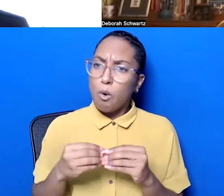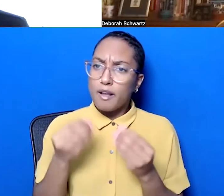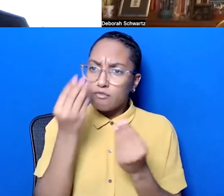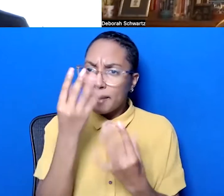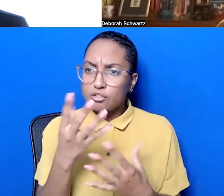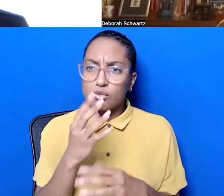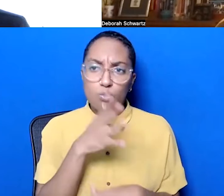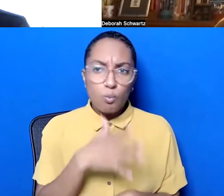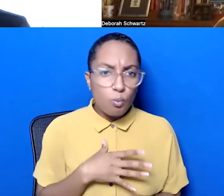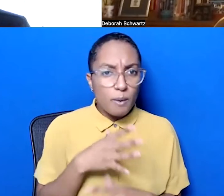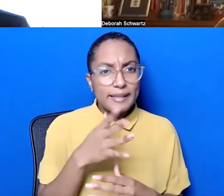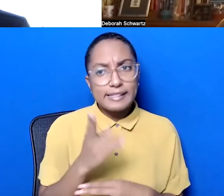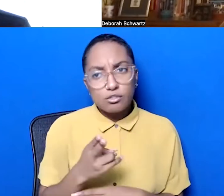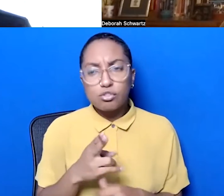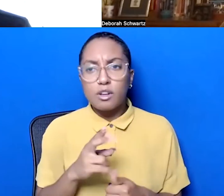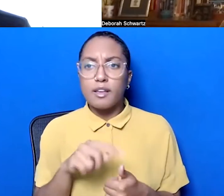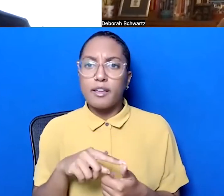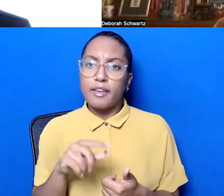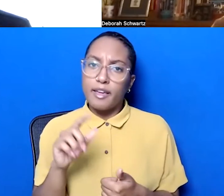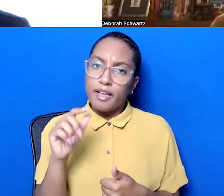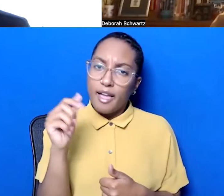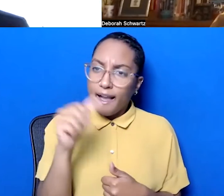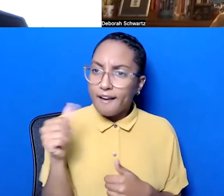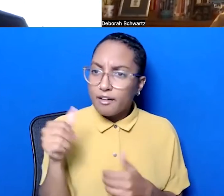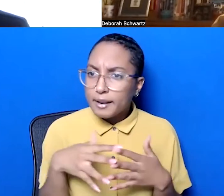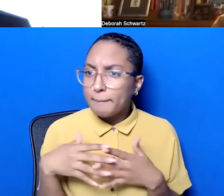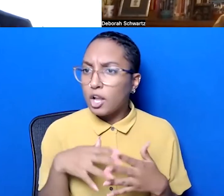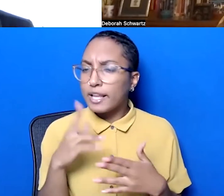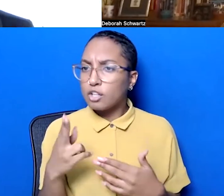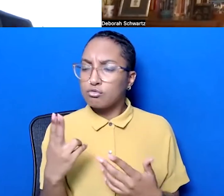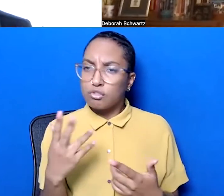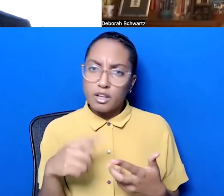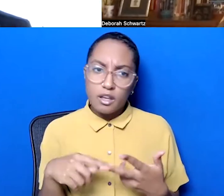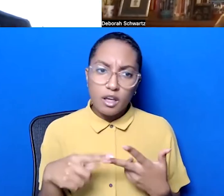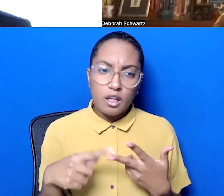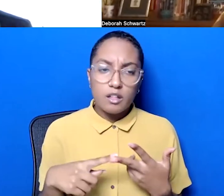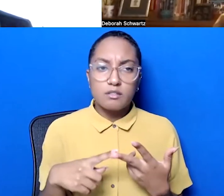history about African-American history but our politicians are making laws now